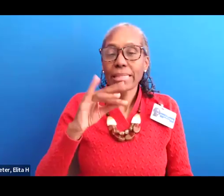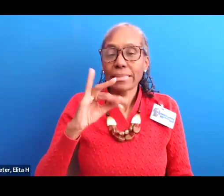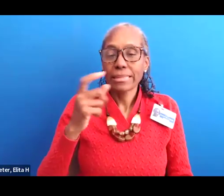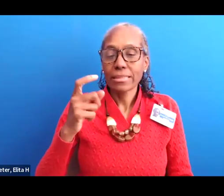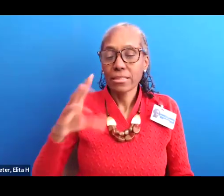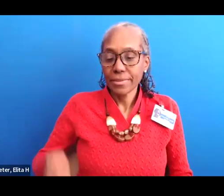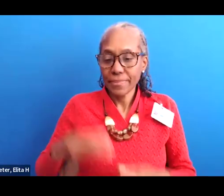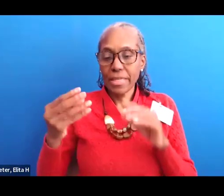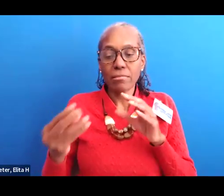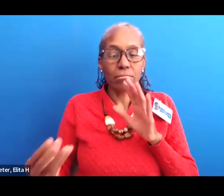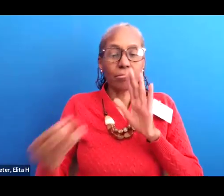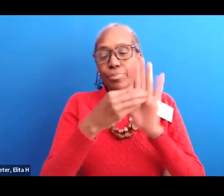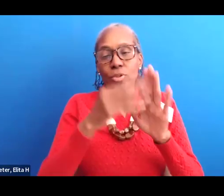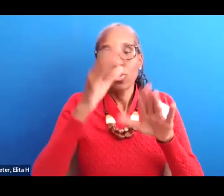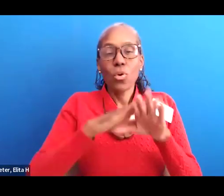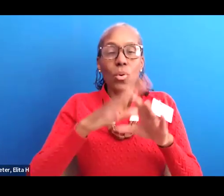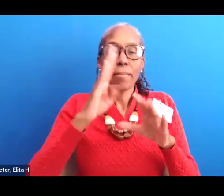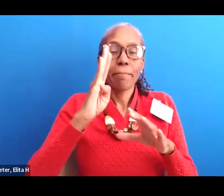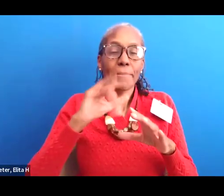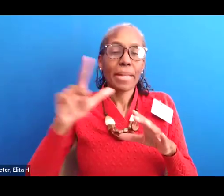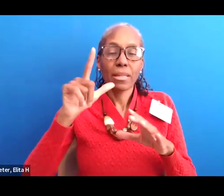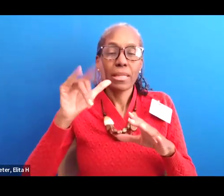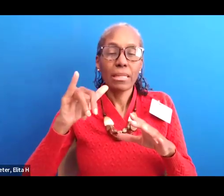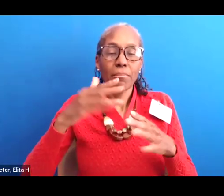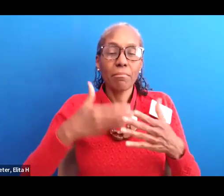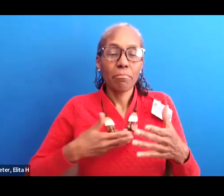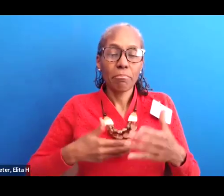the belly button is, and then the catheter goes in through the